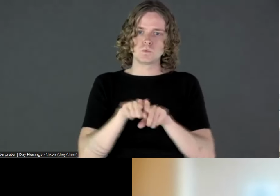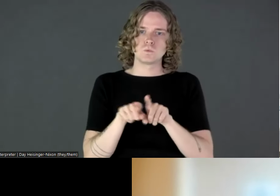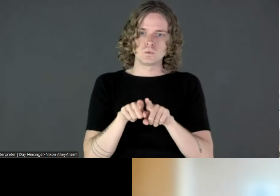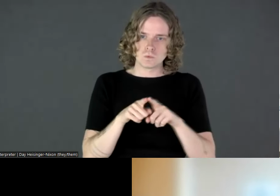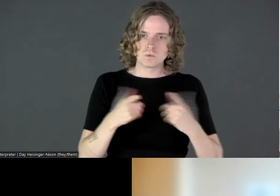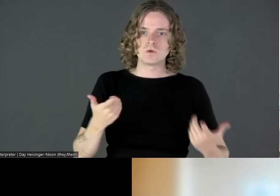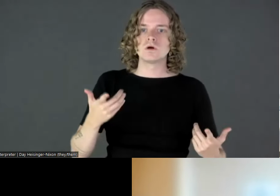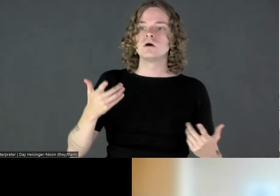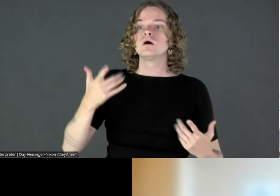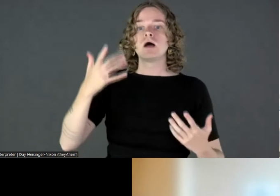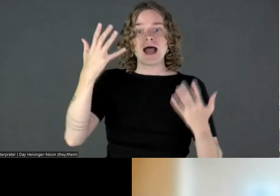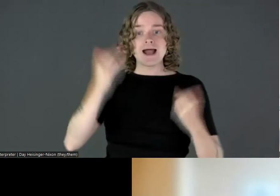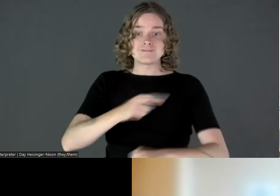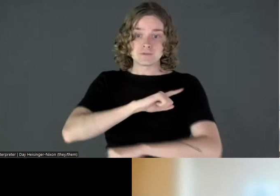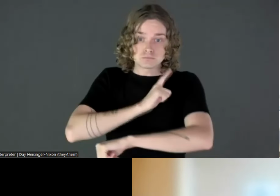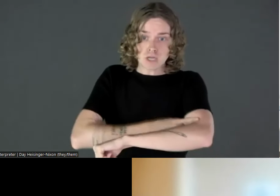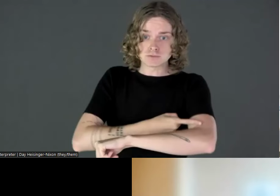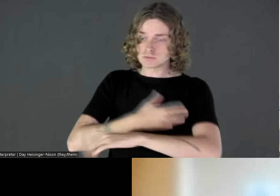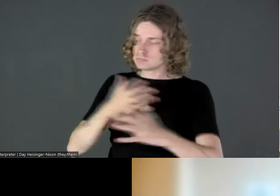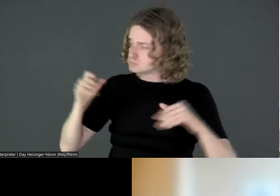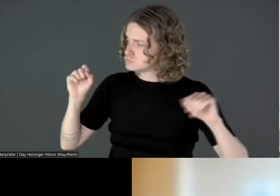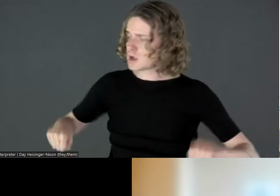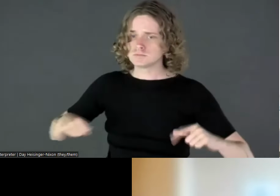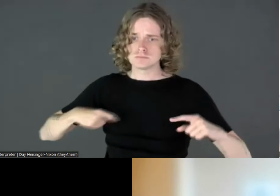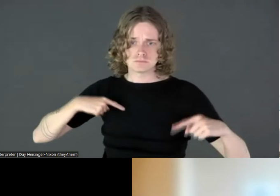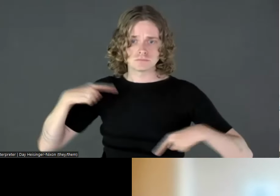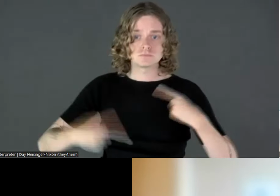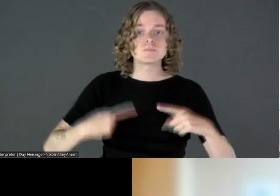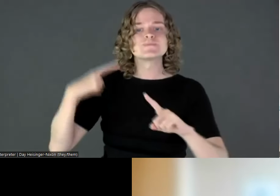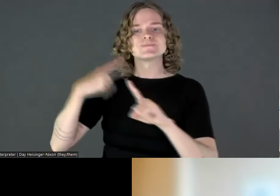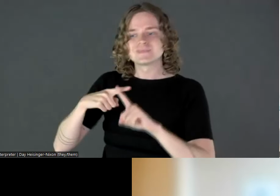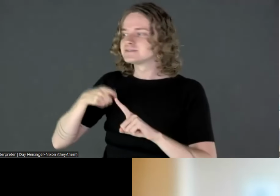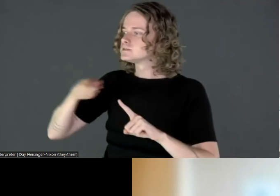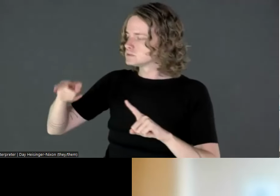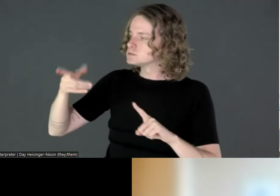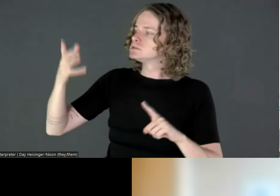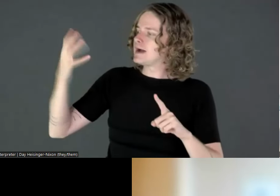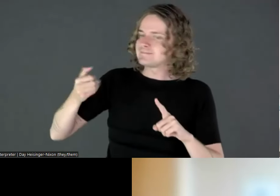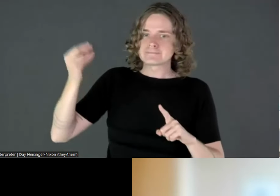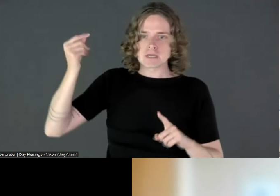they stay there and they're involved. If the plans were made correctly with them in the beginning,